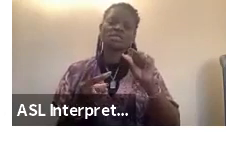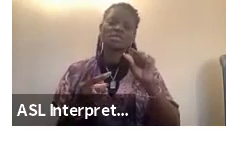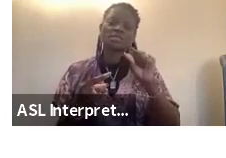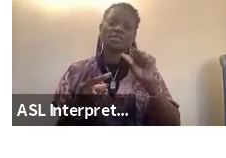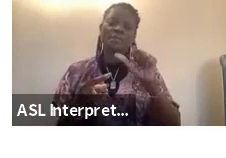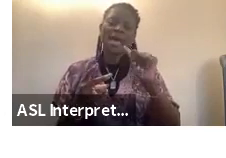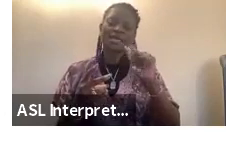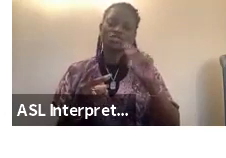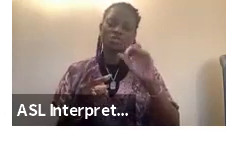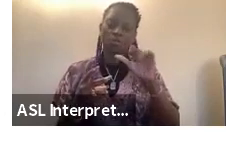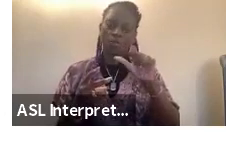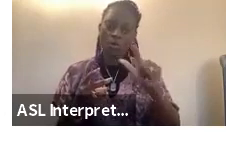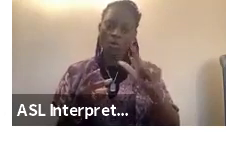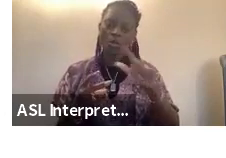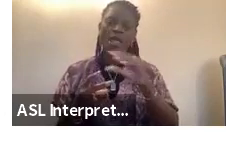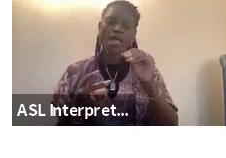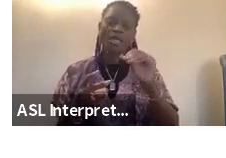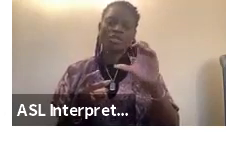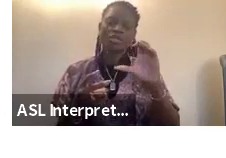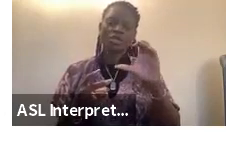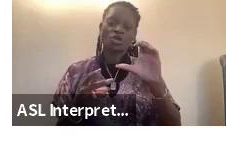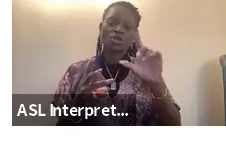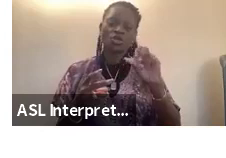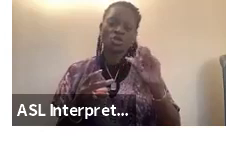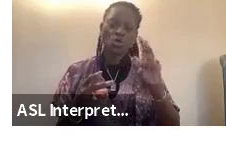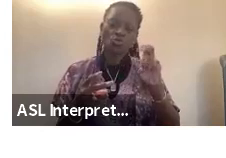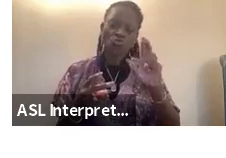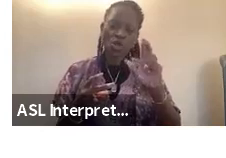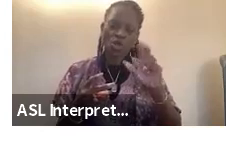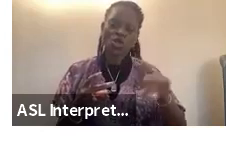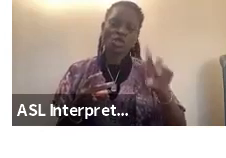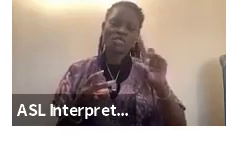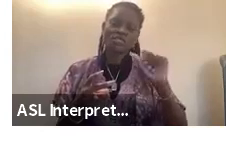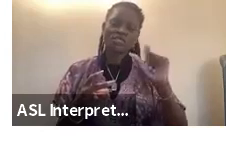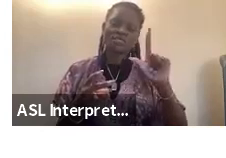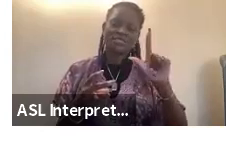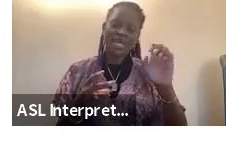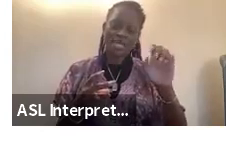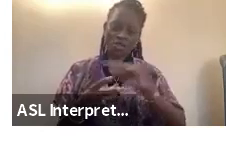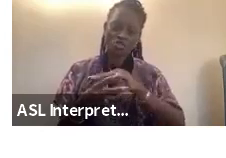Our testing remains high, but we are beginning to see a decrease